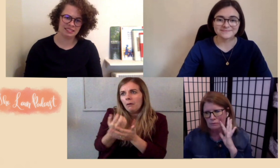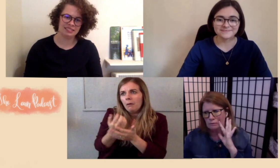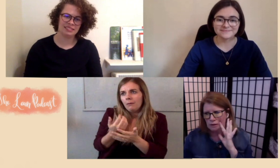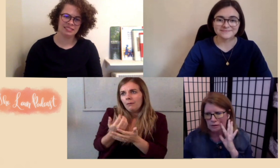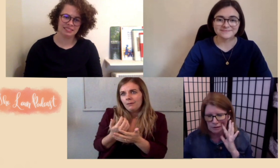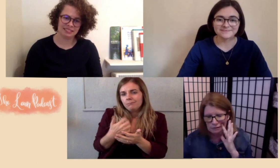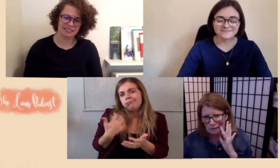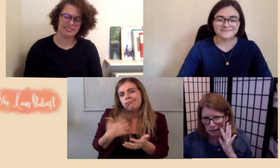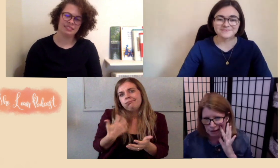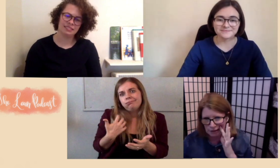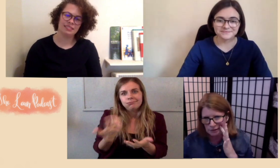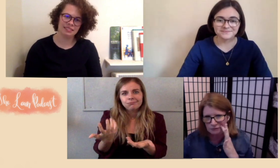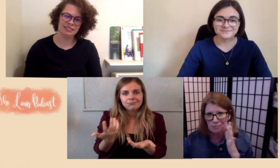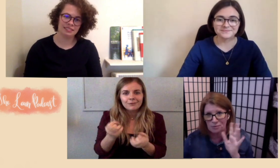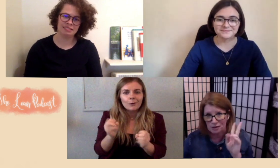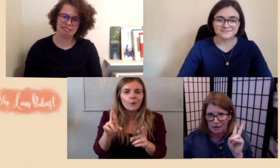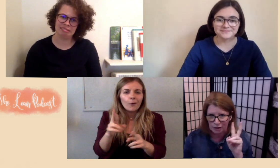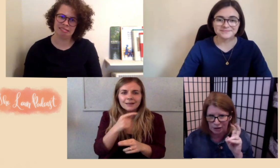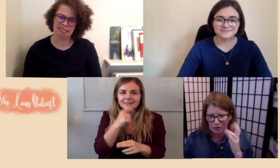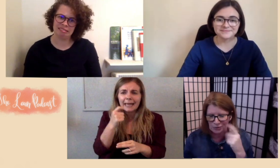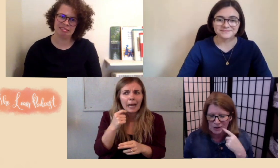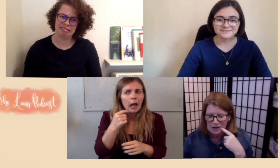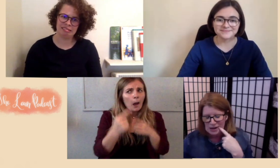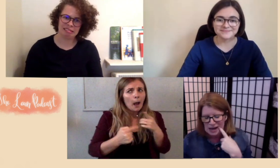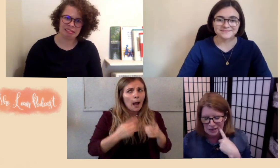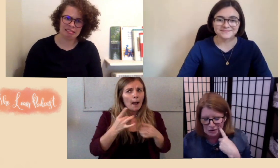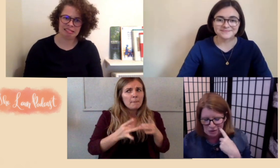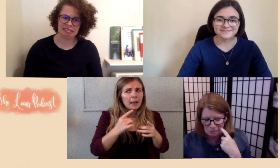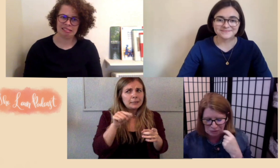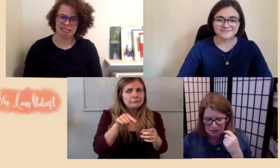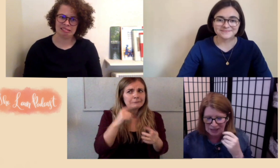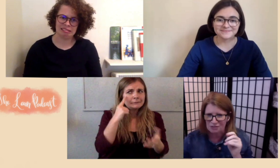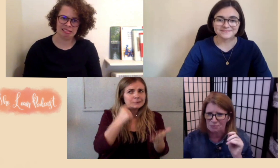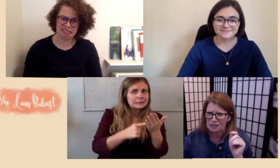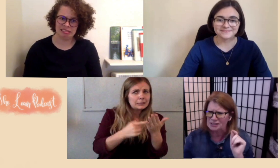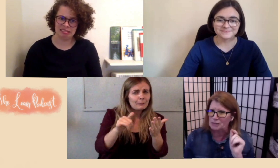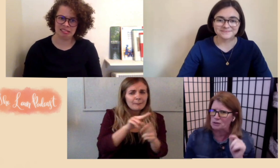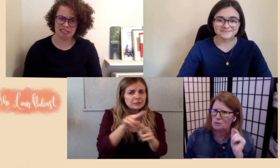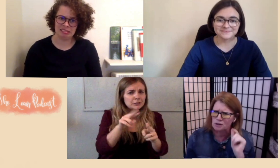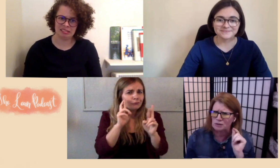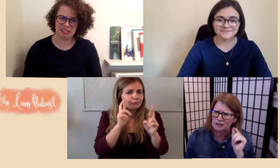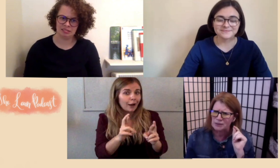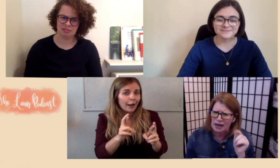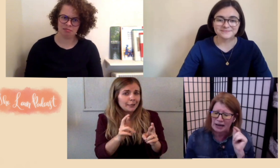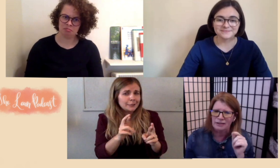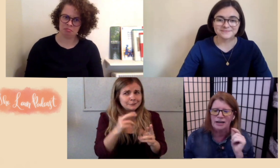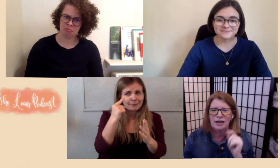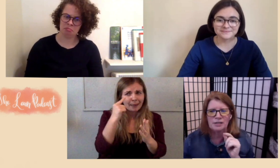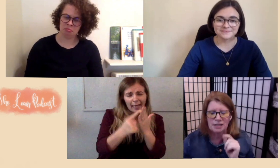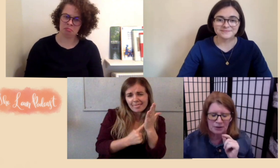And I would, and he'd be like, "well, that's interesting because that would be perfectly acceptable," and blah, blah, blah. And he wasn't moaning along with me.